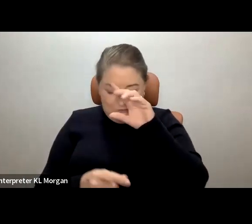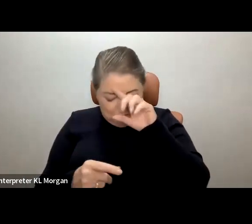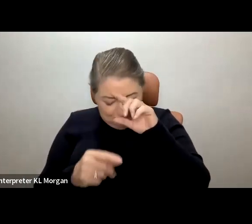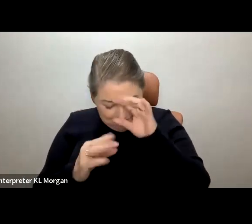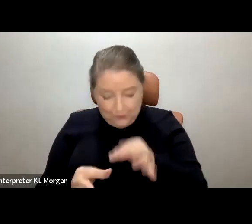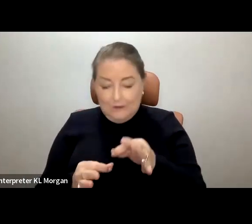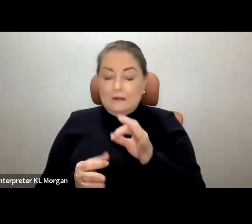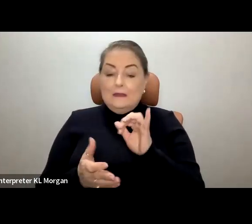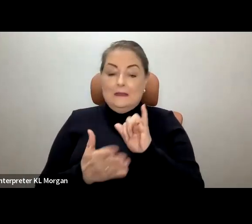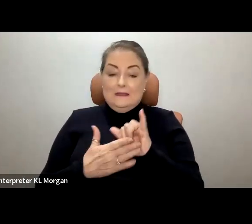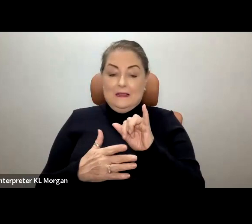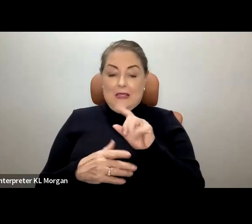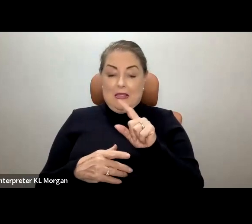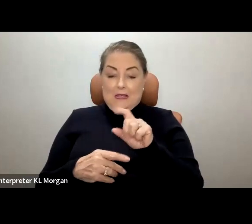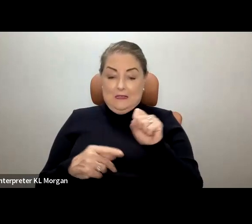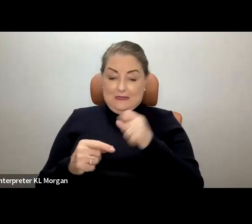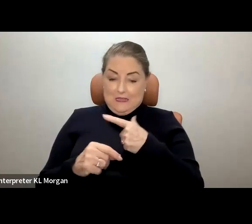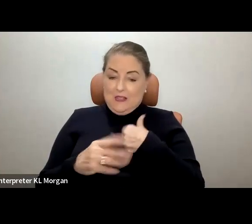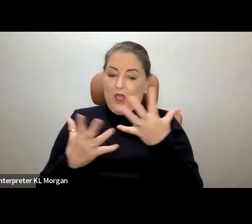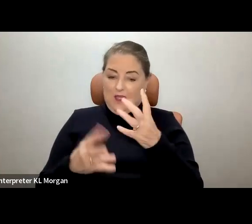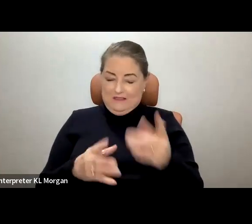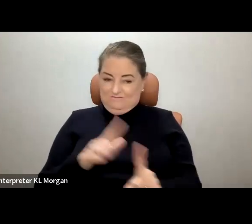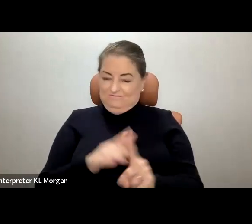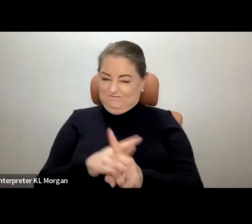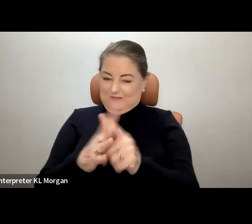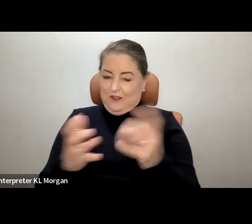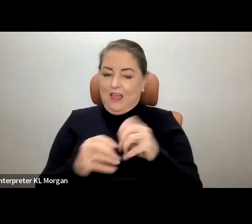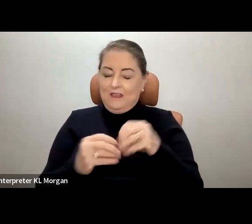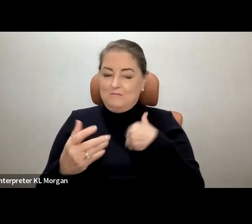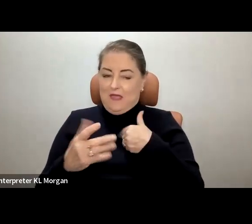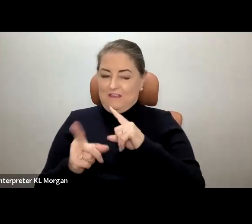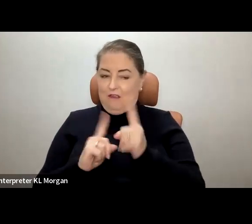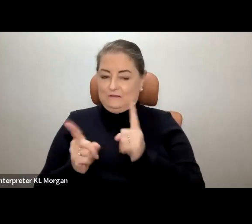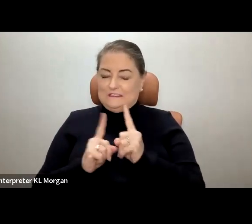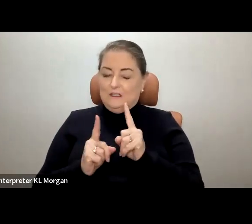gamify came up a lot in my conversation, because it does exactly that. And I think that's part of the appeal. That's what